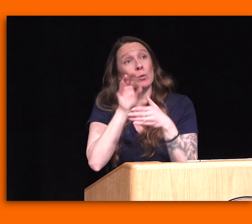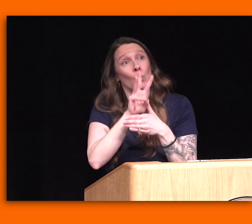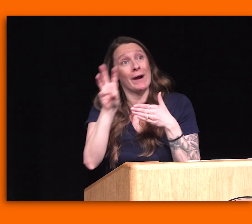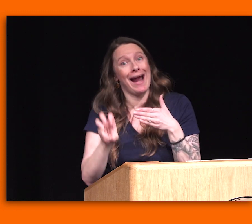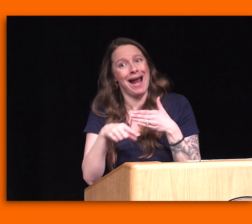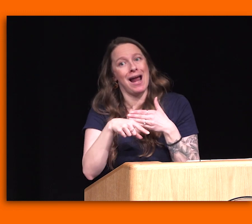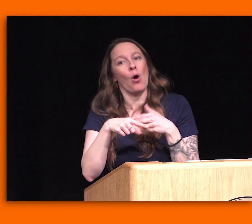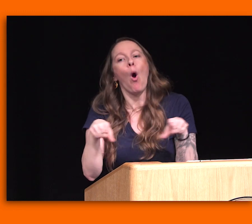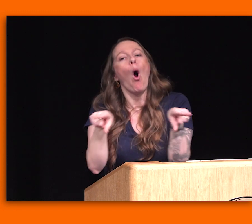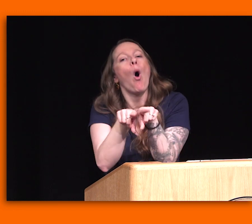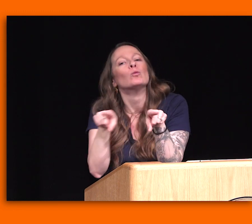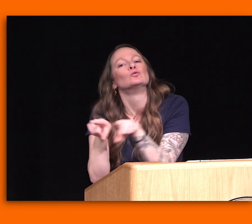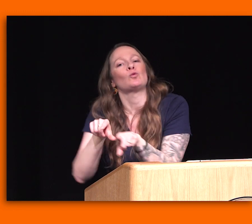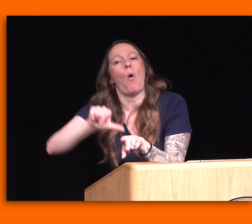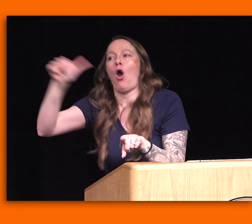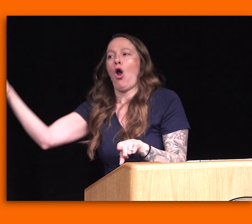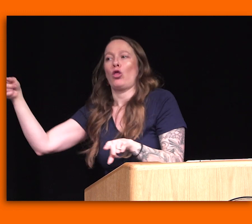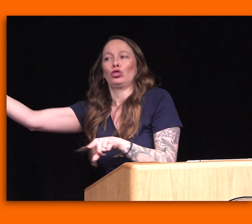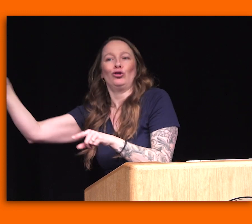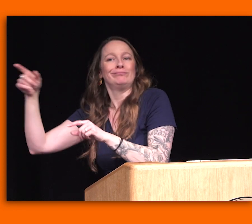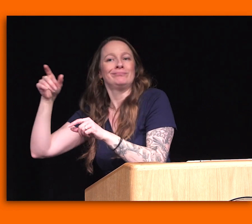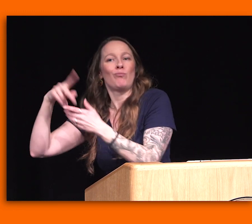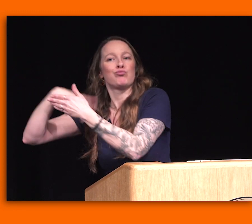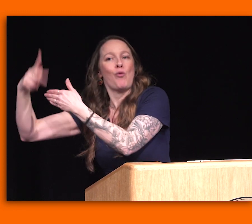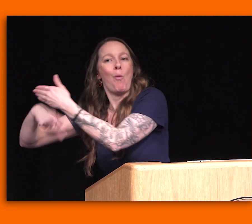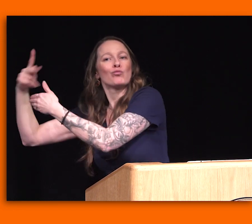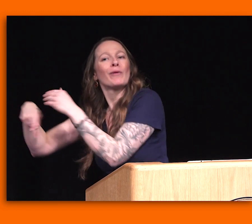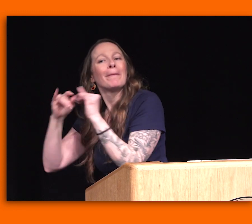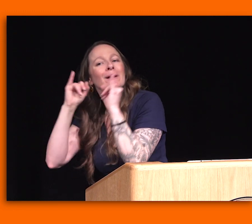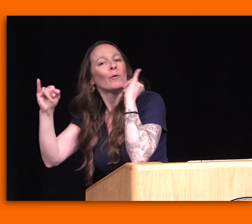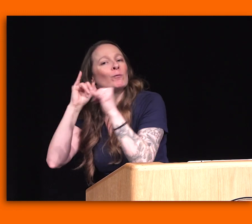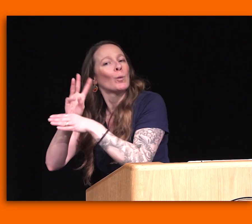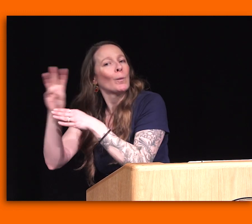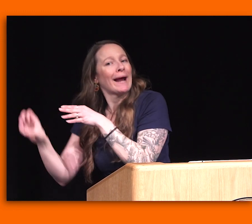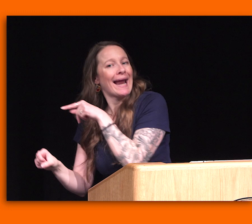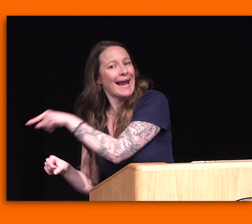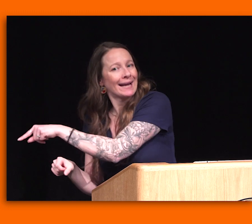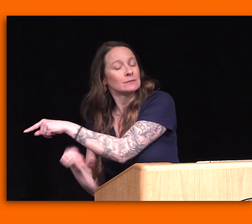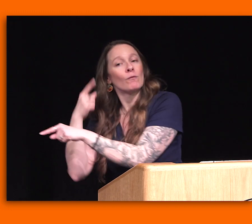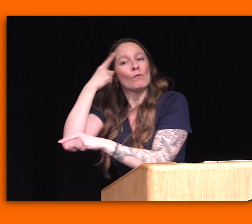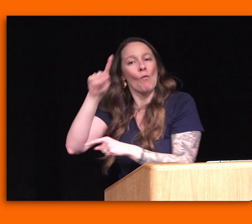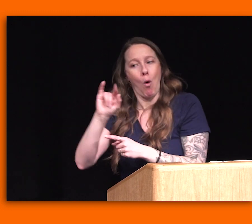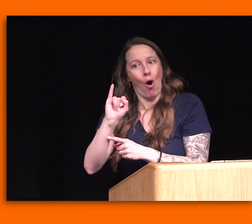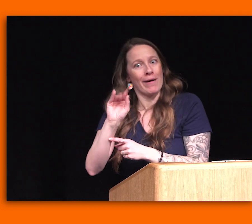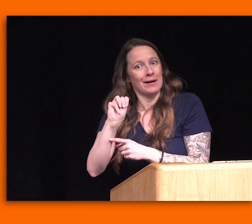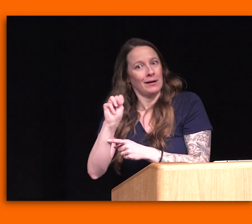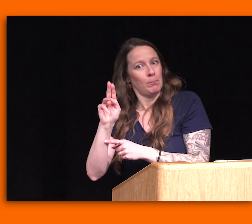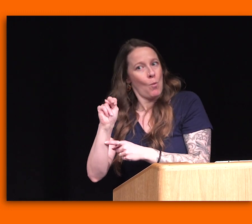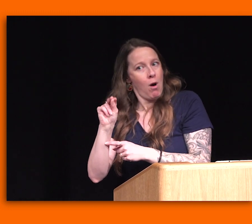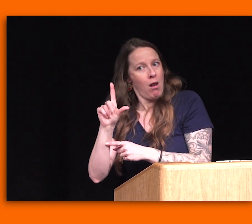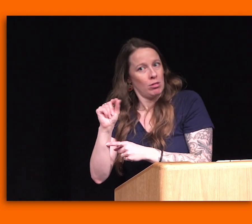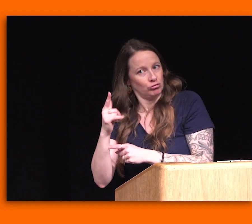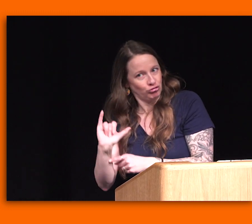So, when I went to the interview weekend at the U of R, there were also other programs doing their interview weekends.